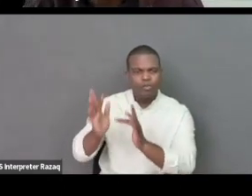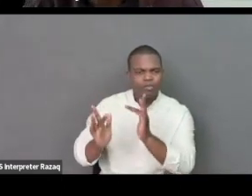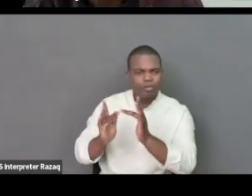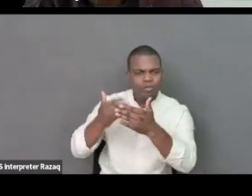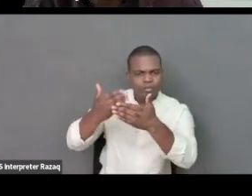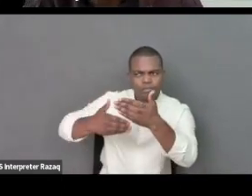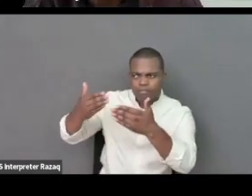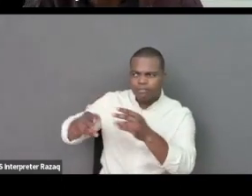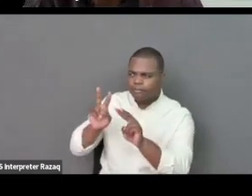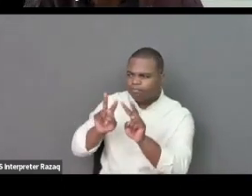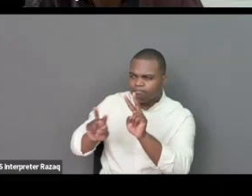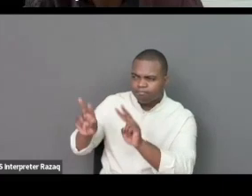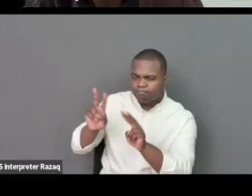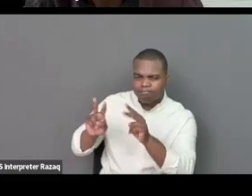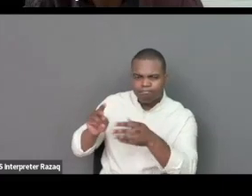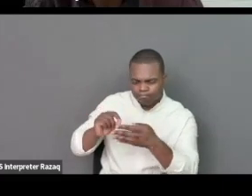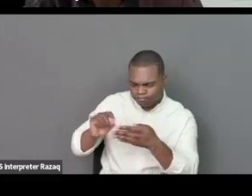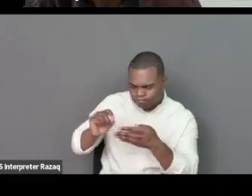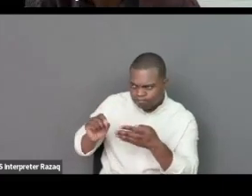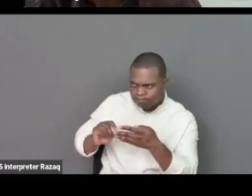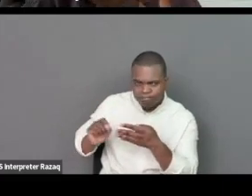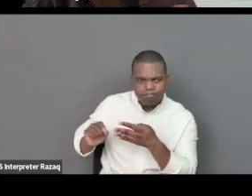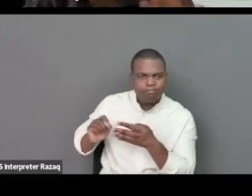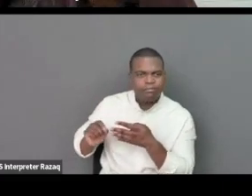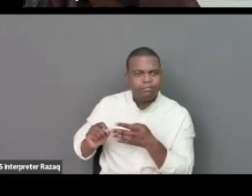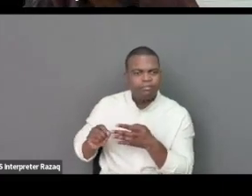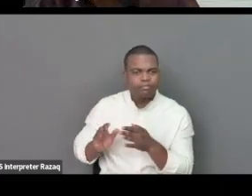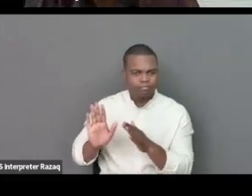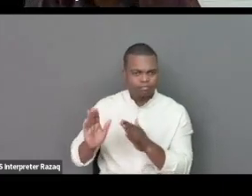monitoring report from the monitoring agency. So, there's a link there.